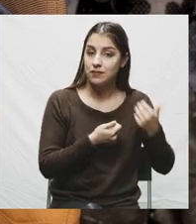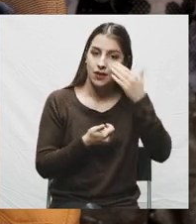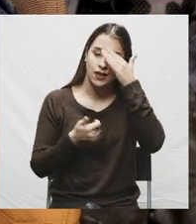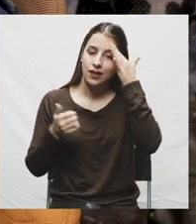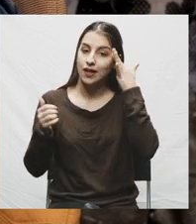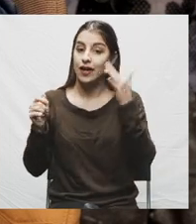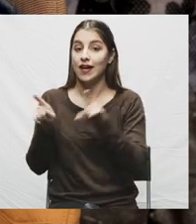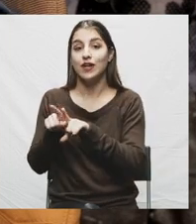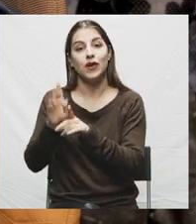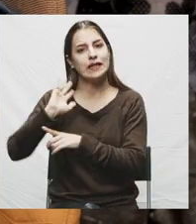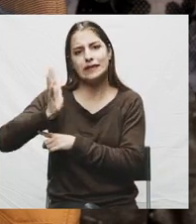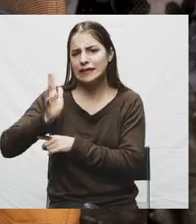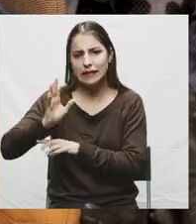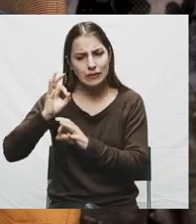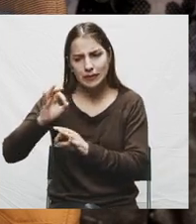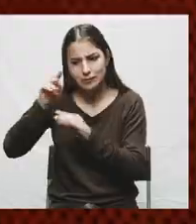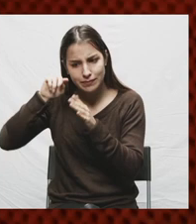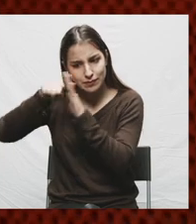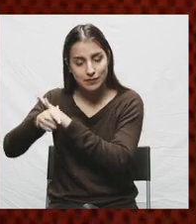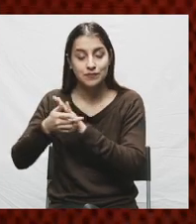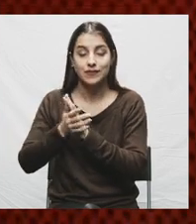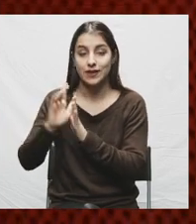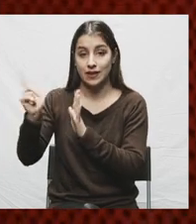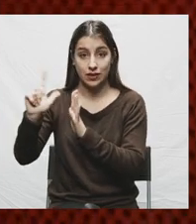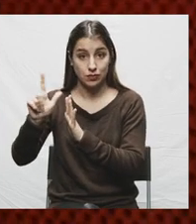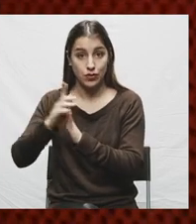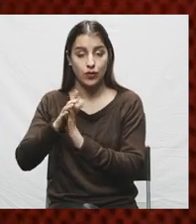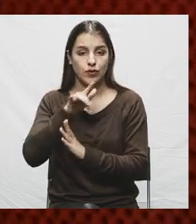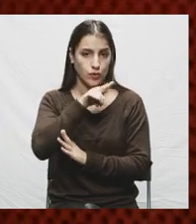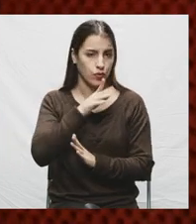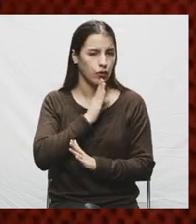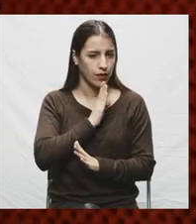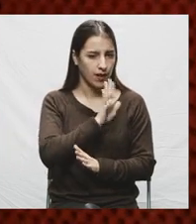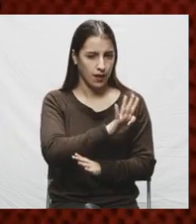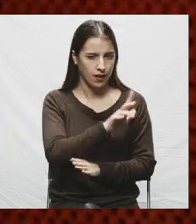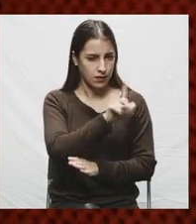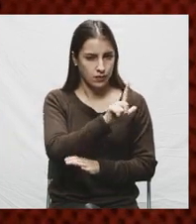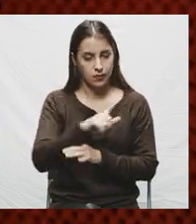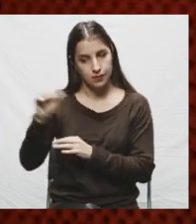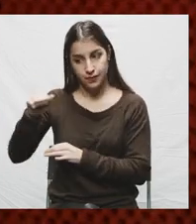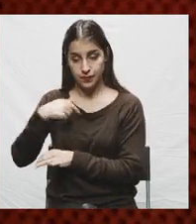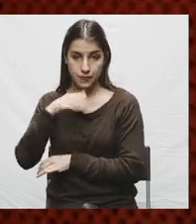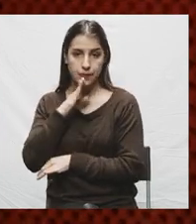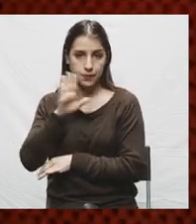I was one of those “cinematheque geeks” as people say in Lisbon. Where you were living, right? In Lisbon. — Where I lived.